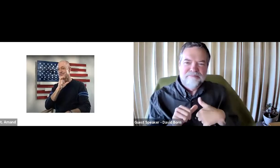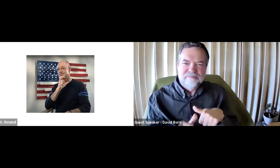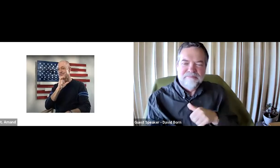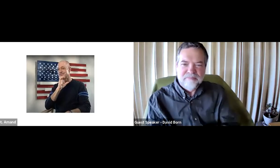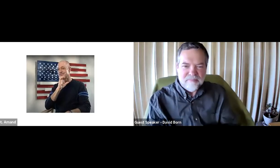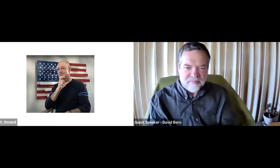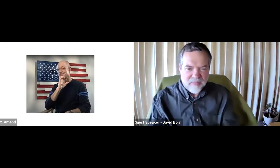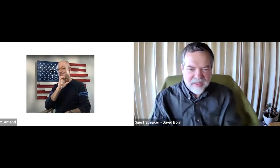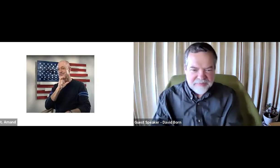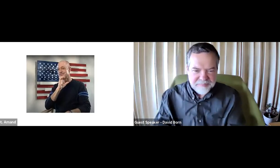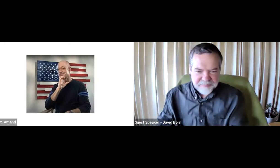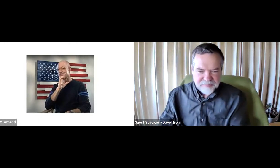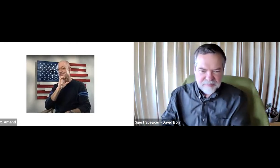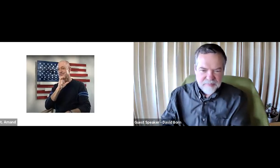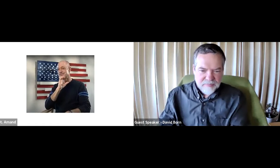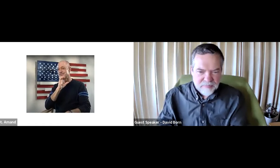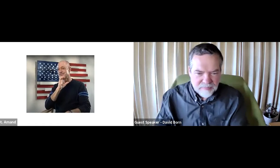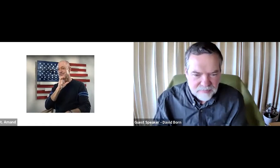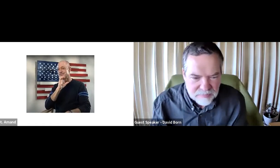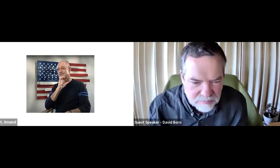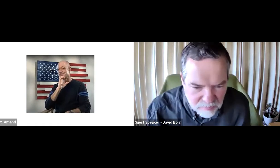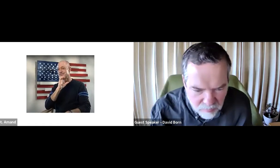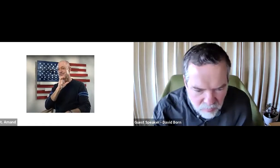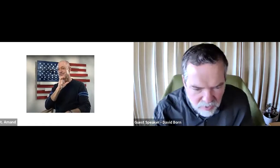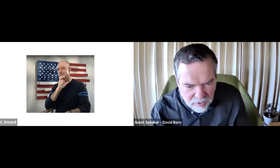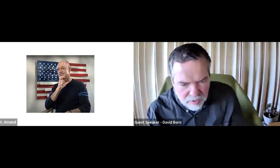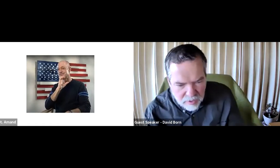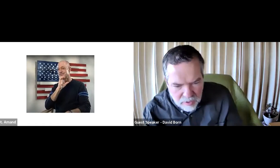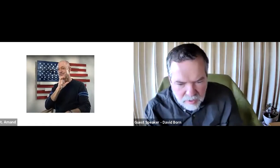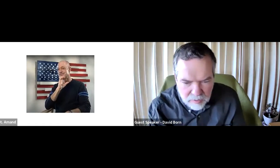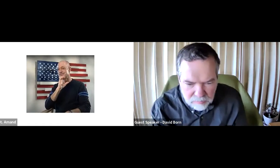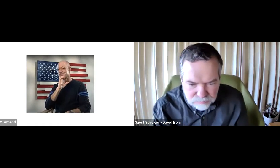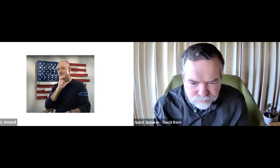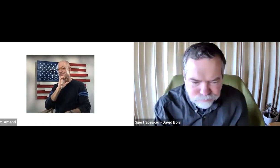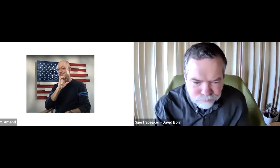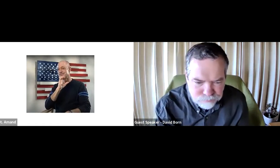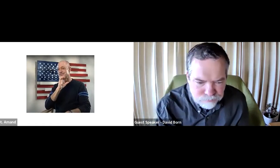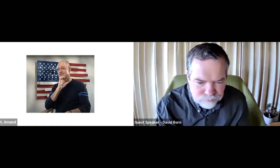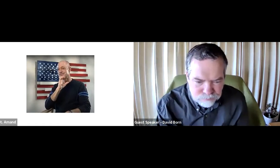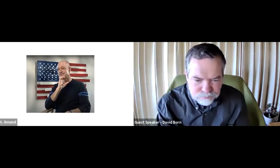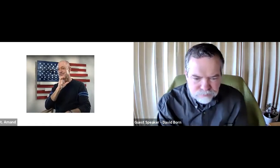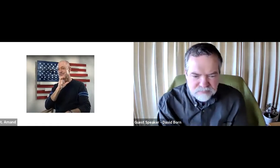I think he was such a good role model and leader there at the school, and I remember that fondly.